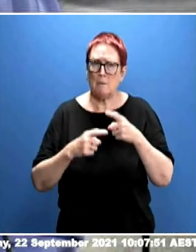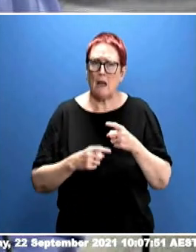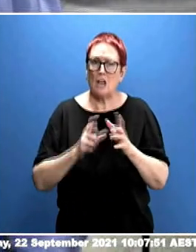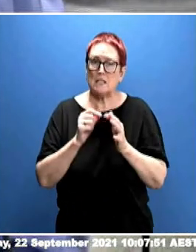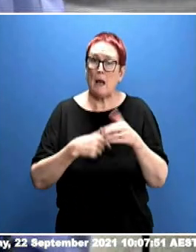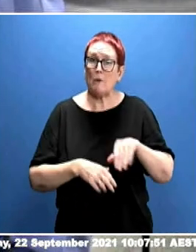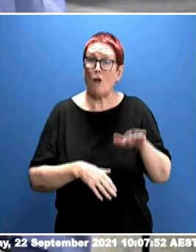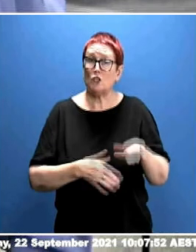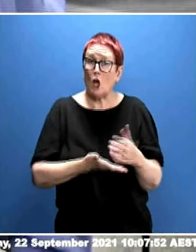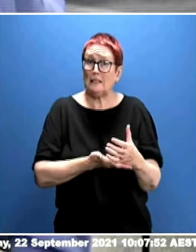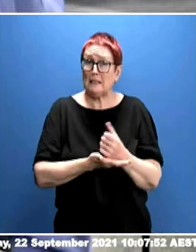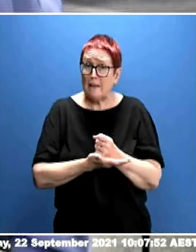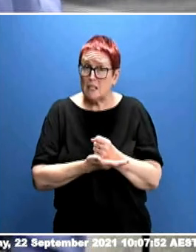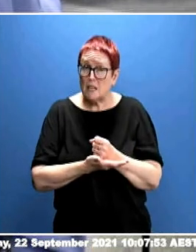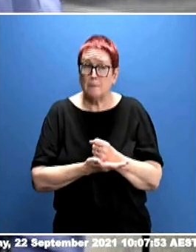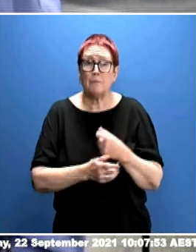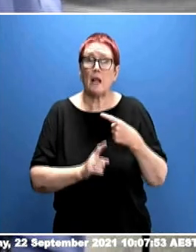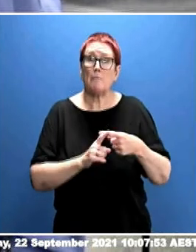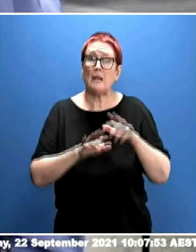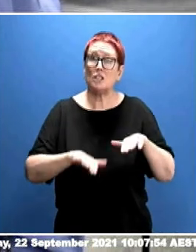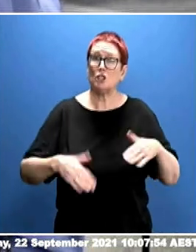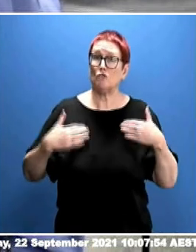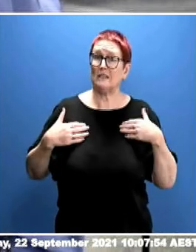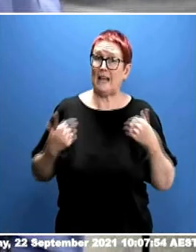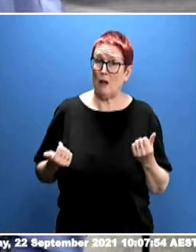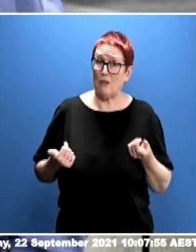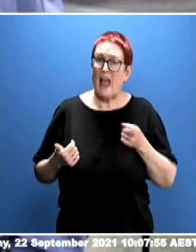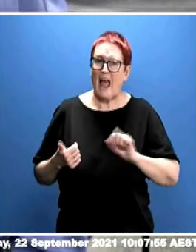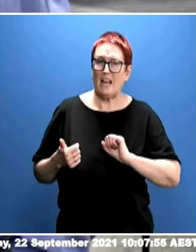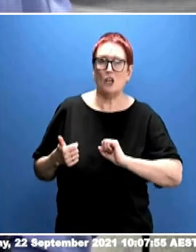in short, Children's Health and also the foster parents of this young child.